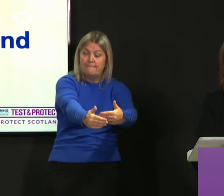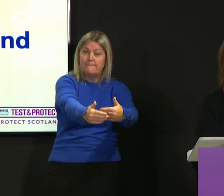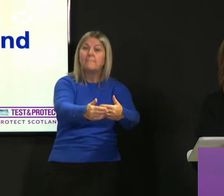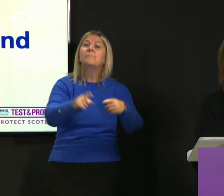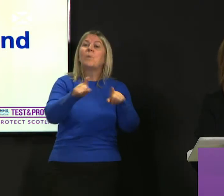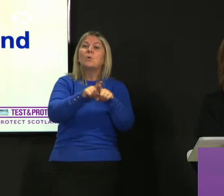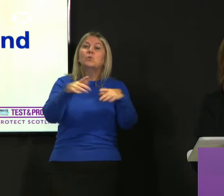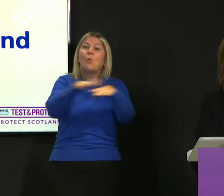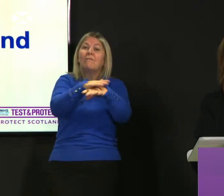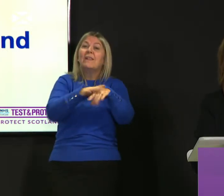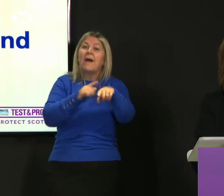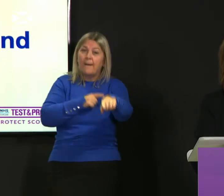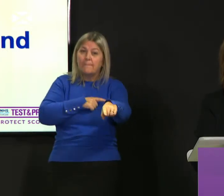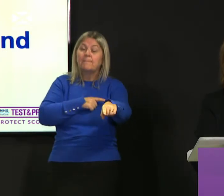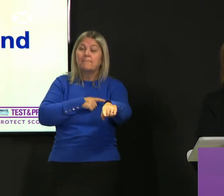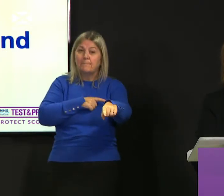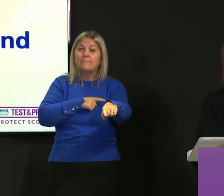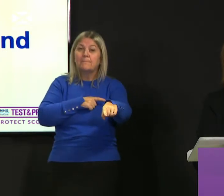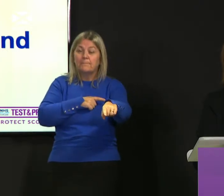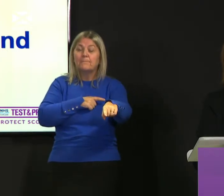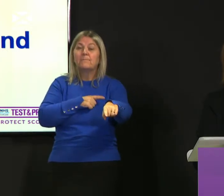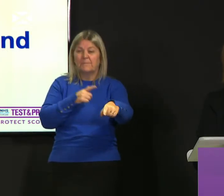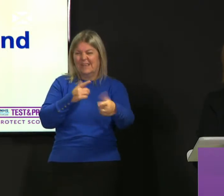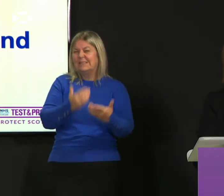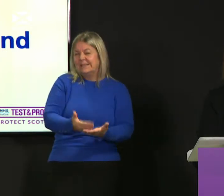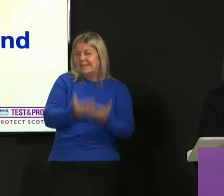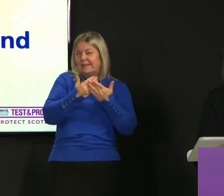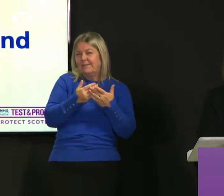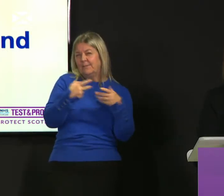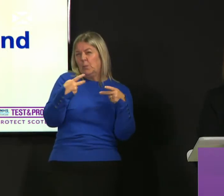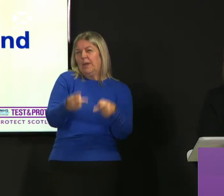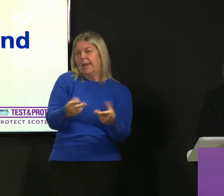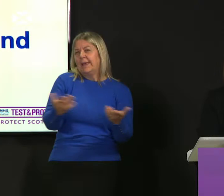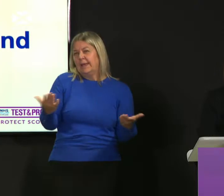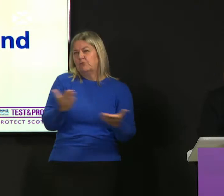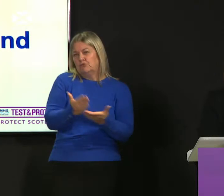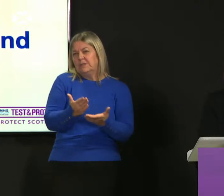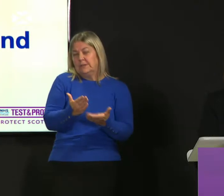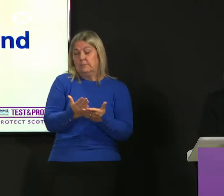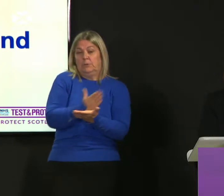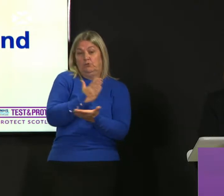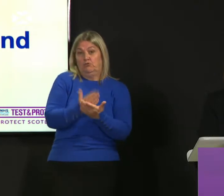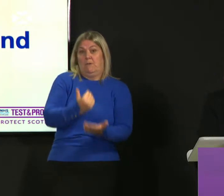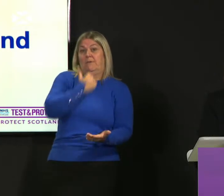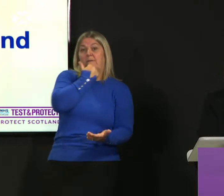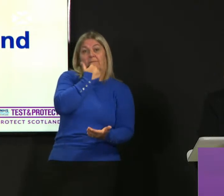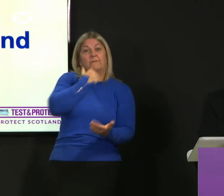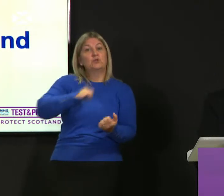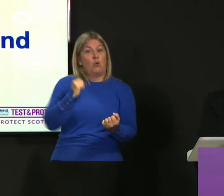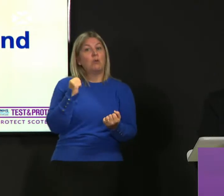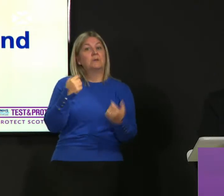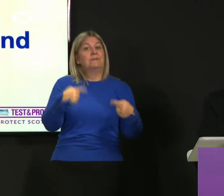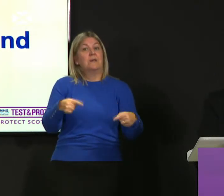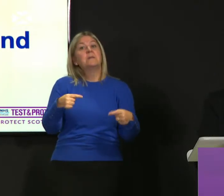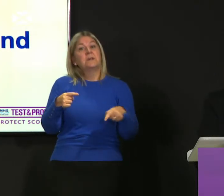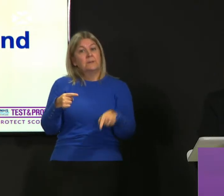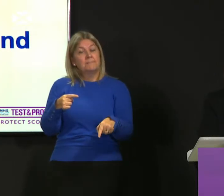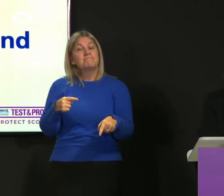we can do that as a safety measure if you like, to make sure that we do have enough vaccines to